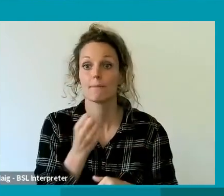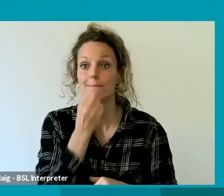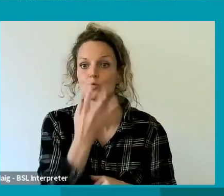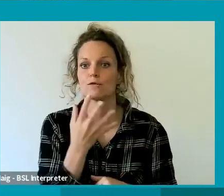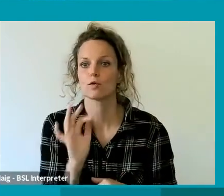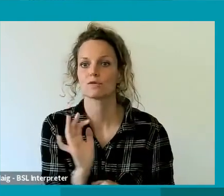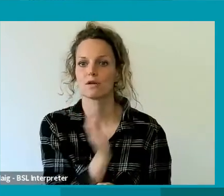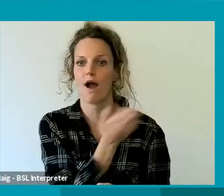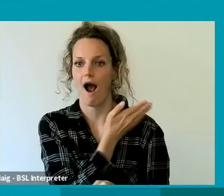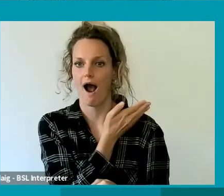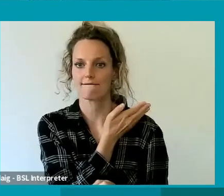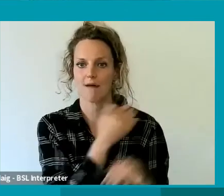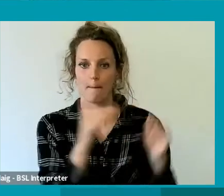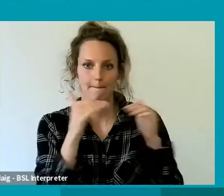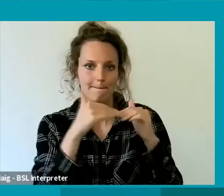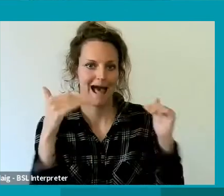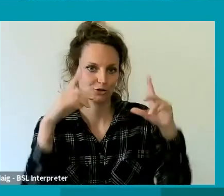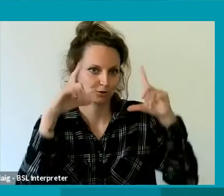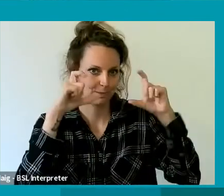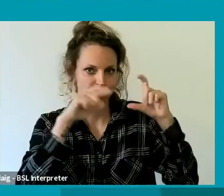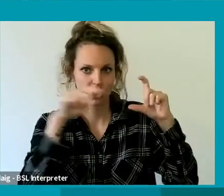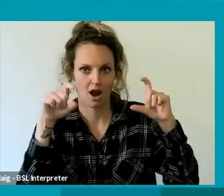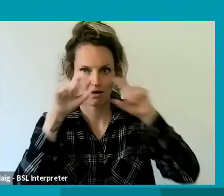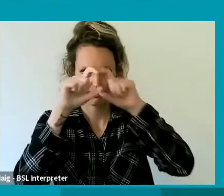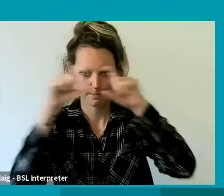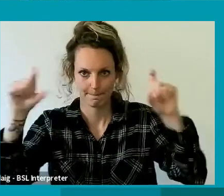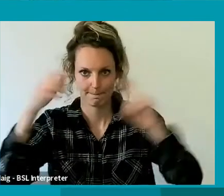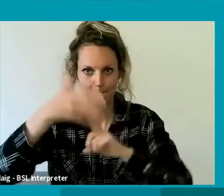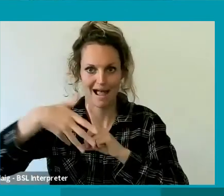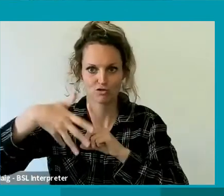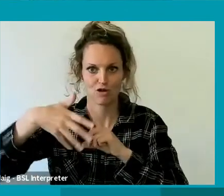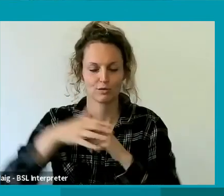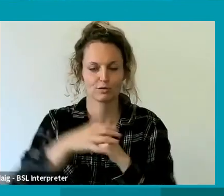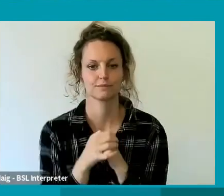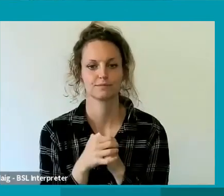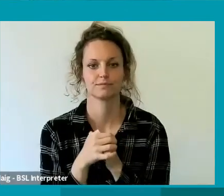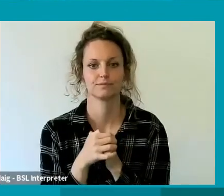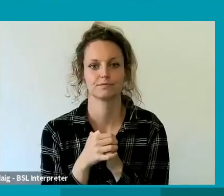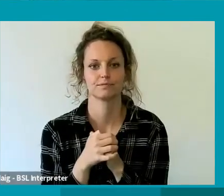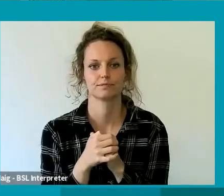blue which gives a sense of calm, right? But look at the words in which Jane is